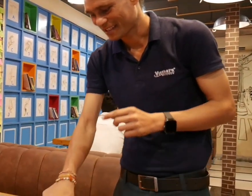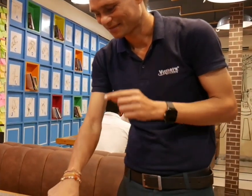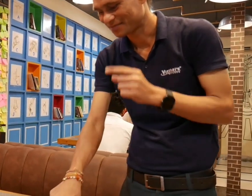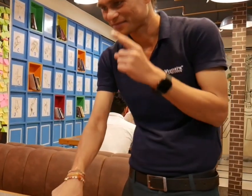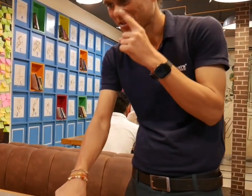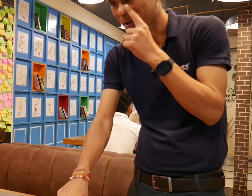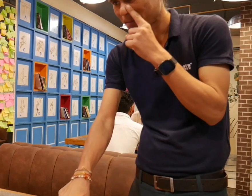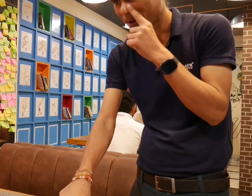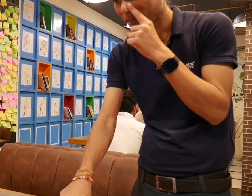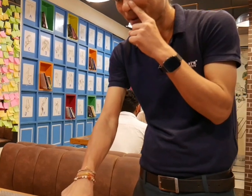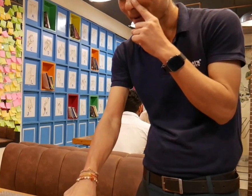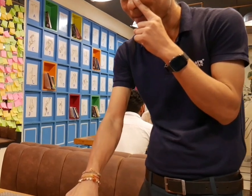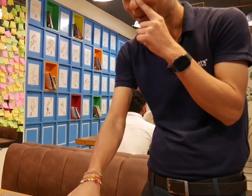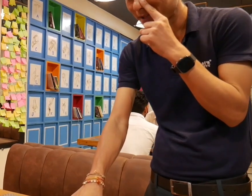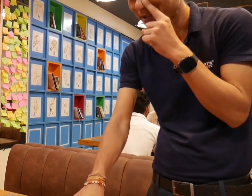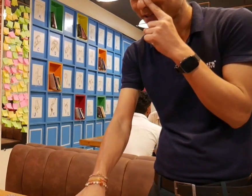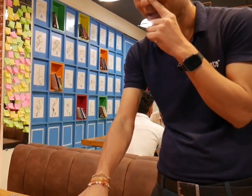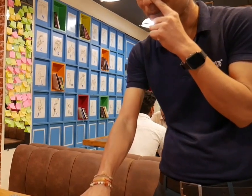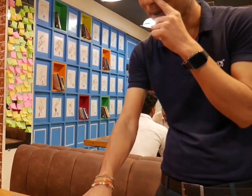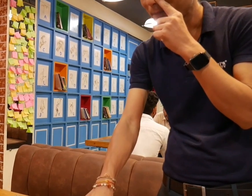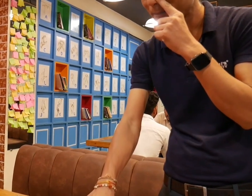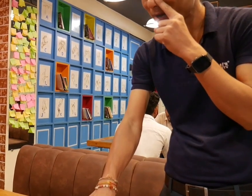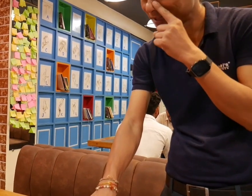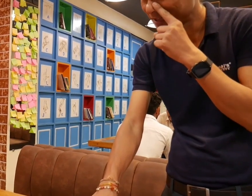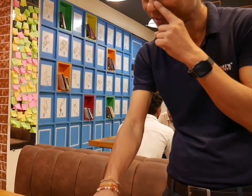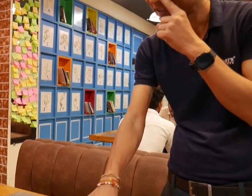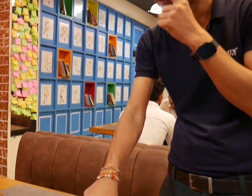let's learn sign language, mother